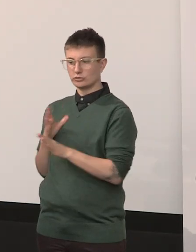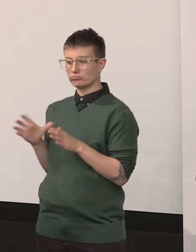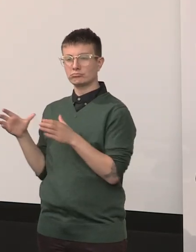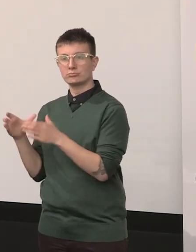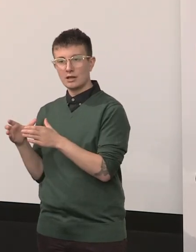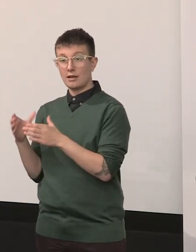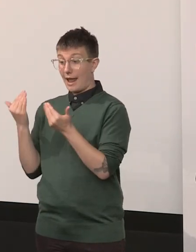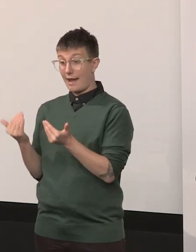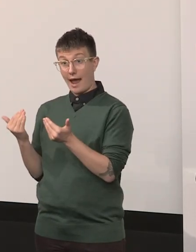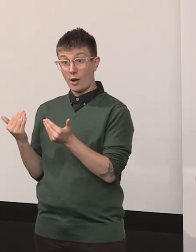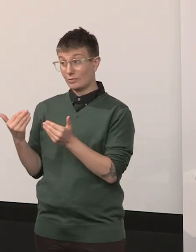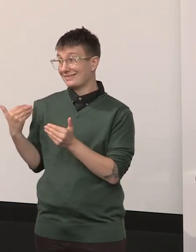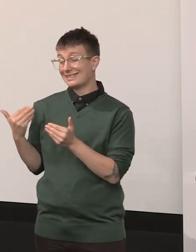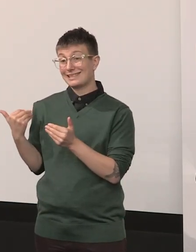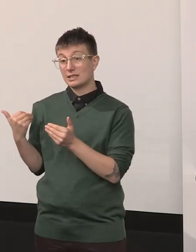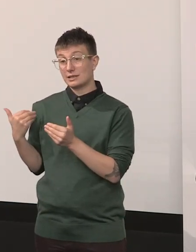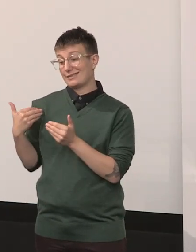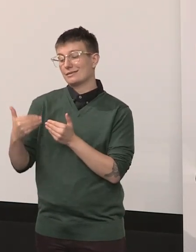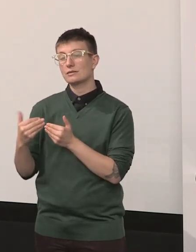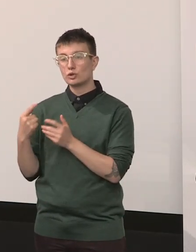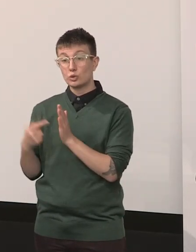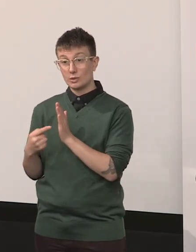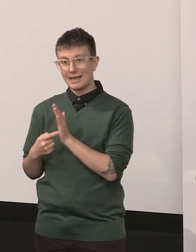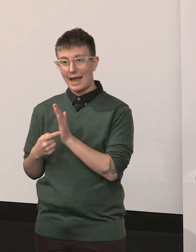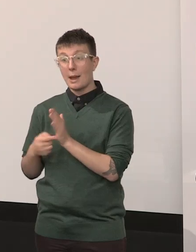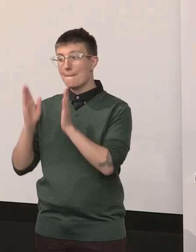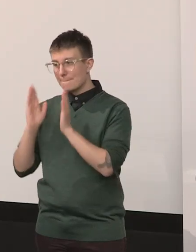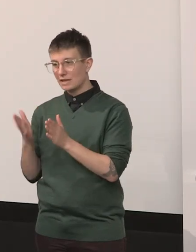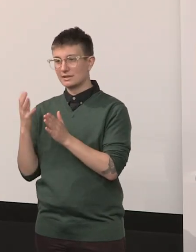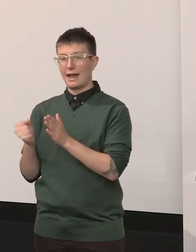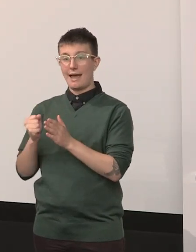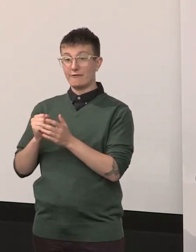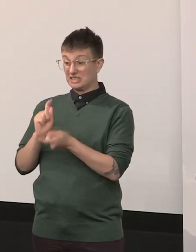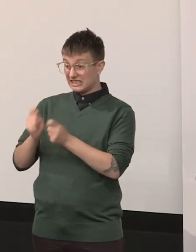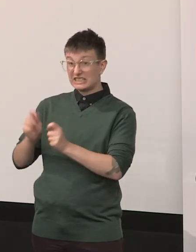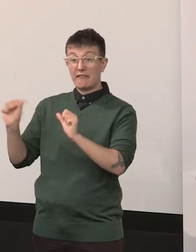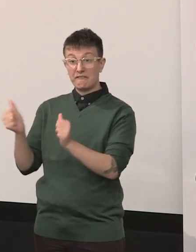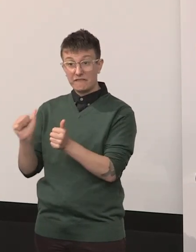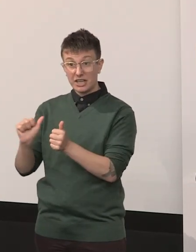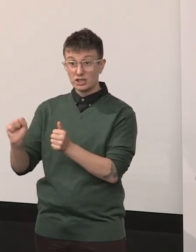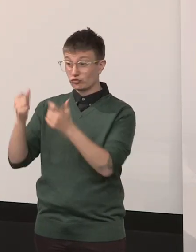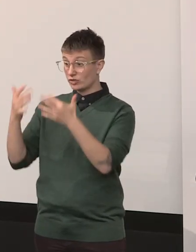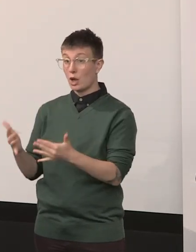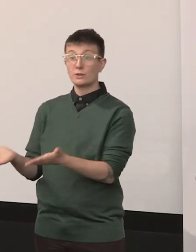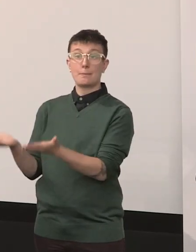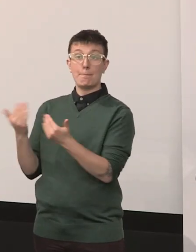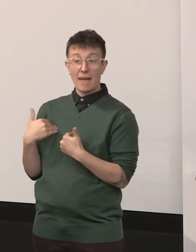nobody leaves a facility now unless they have returned a negative test, for whatever reason. And so they are under